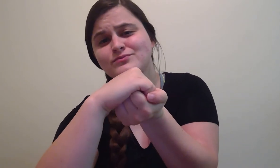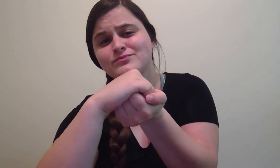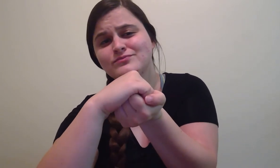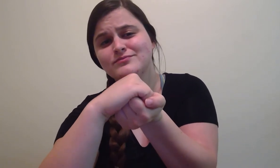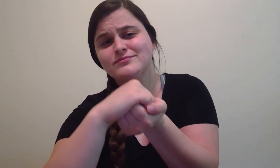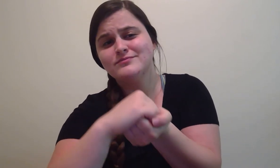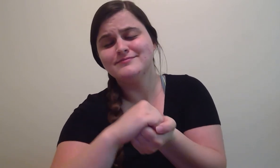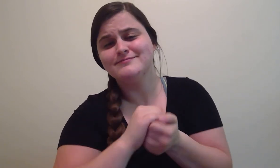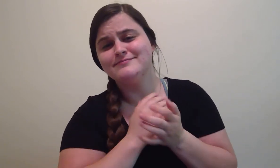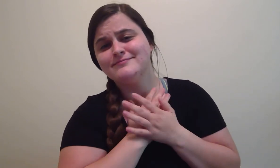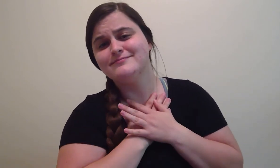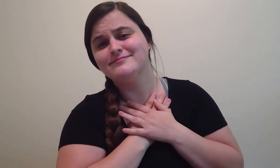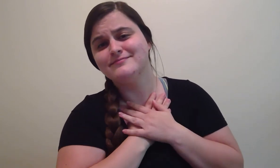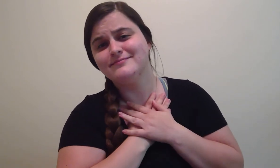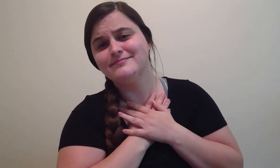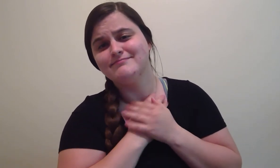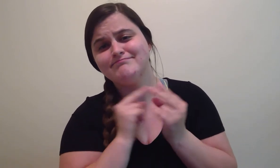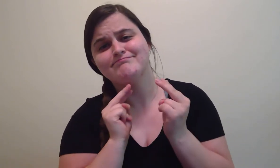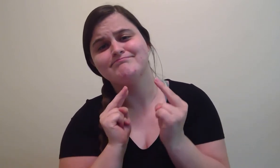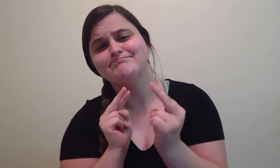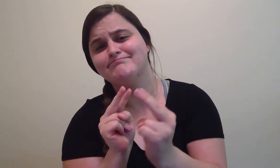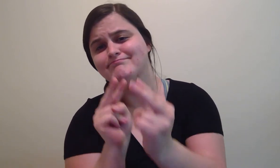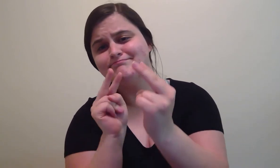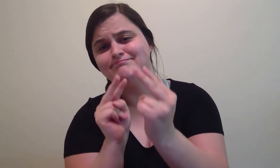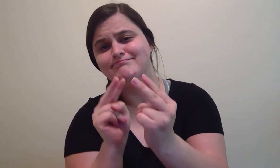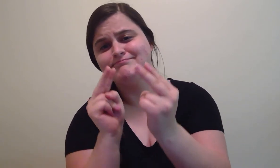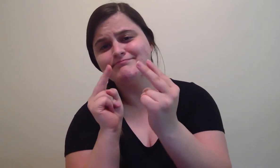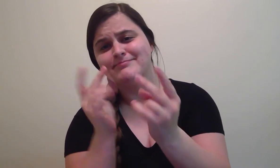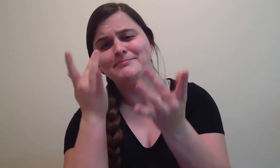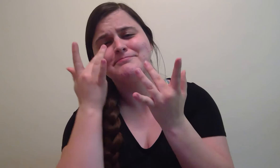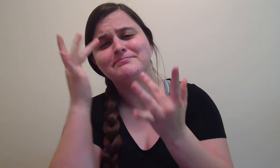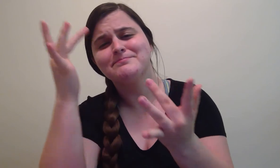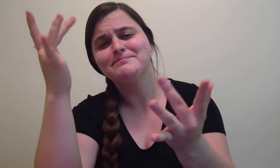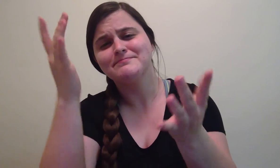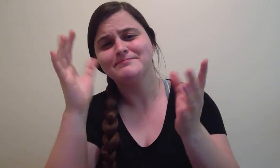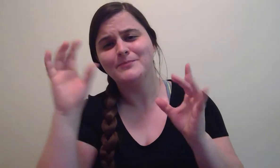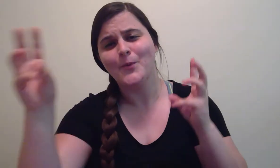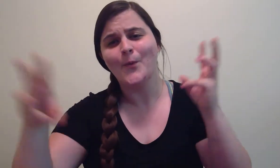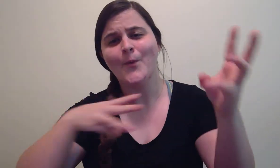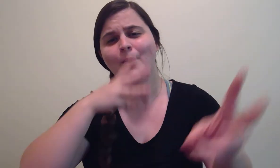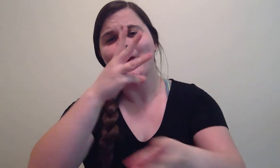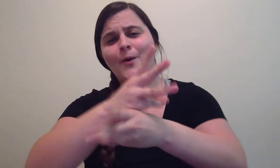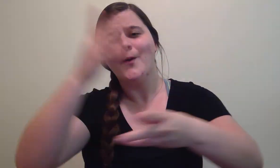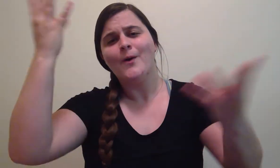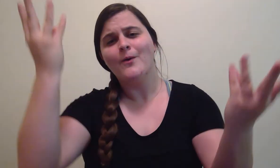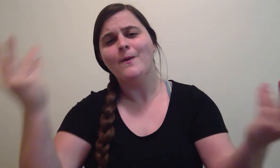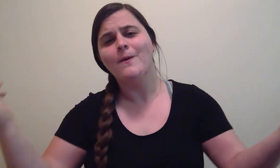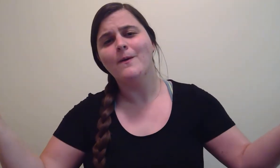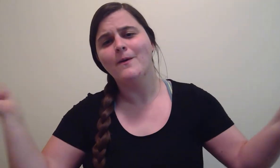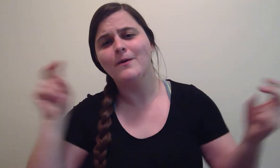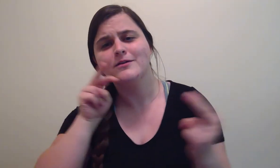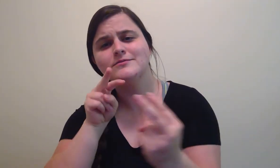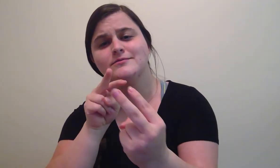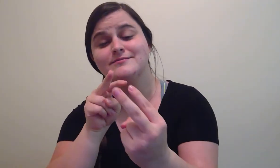swirls and twirls and falls completely away.